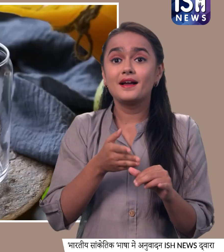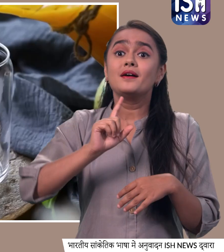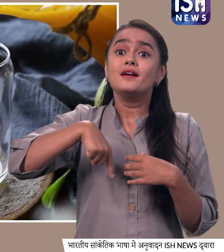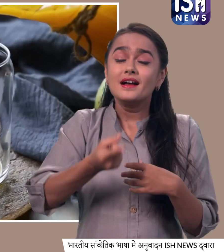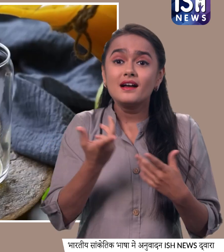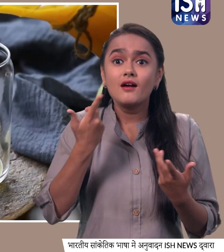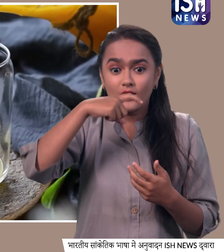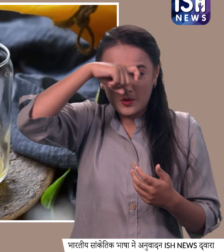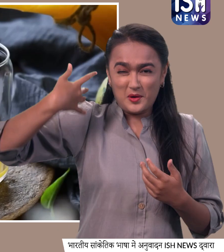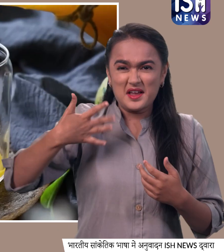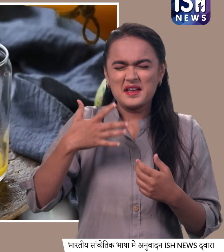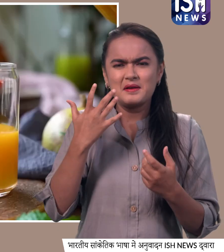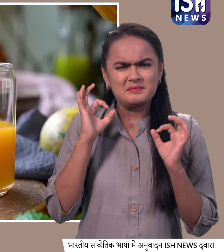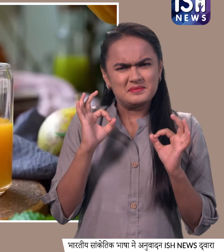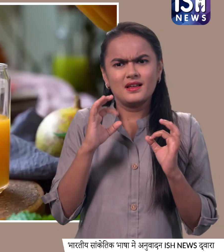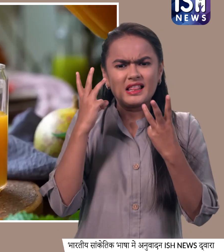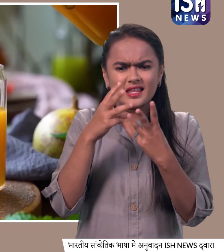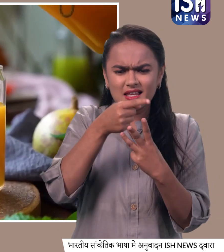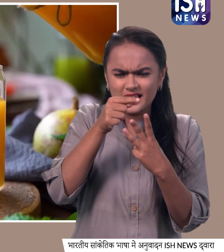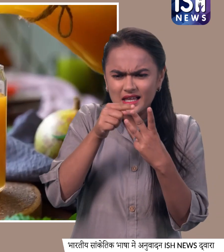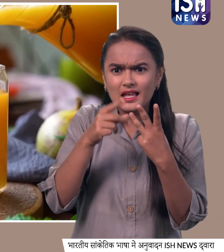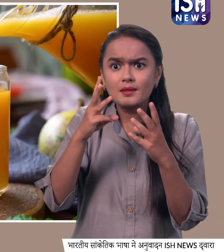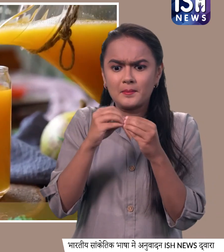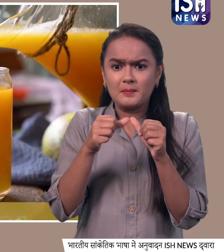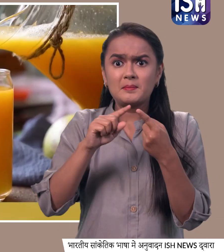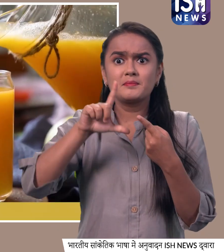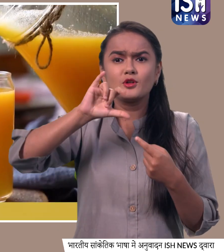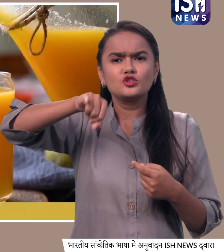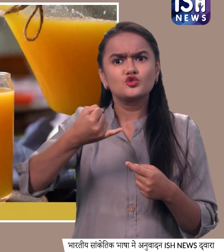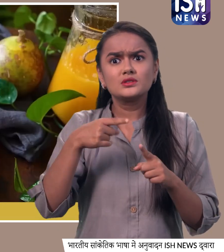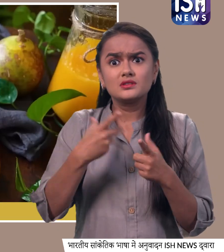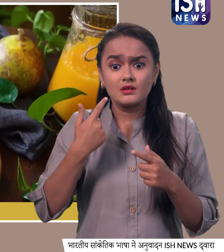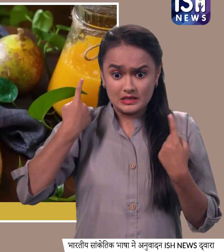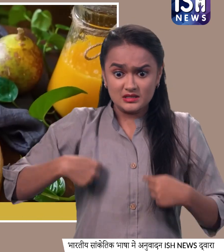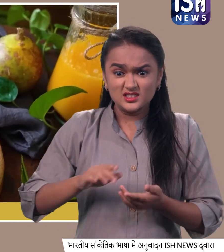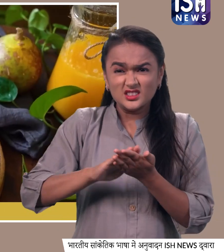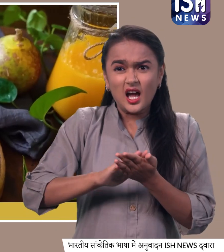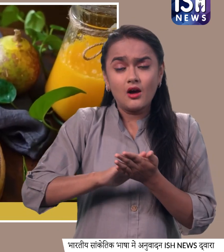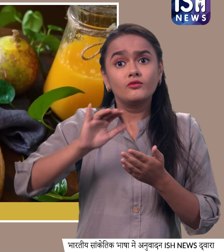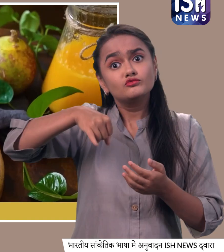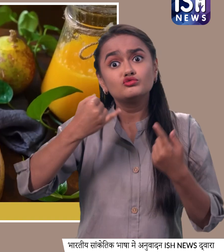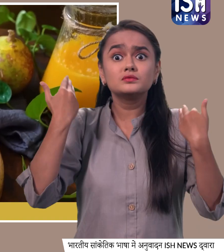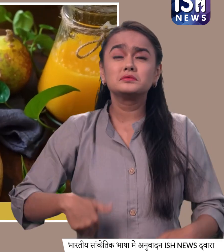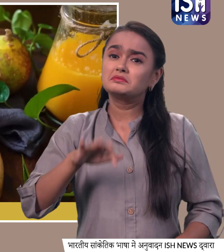and then a summer special Bael juice that you can make with only 3 ingredients This is a highly detoxifying juice